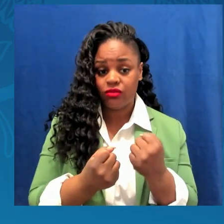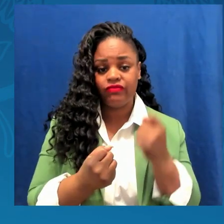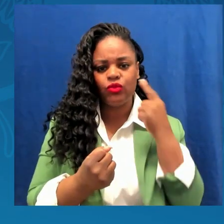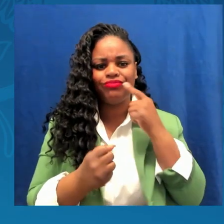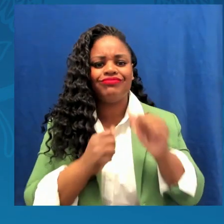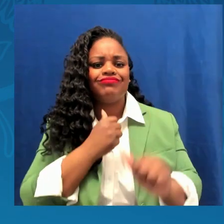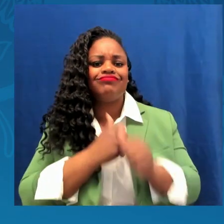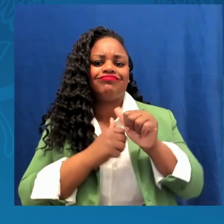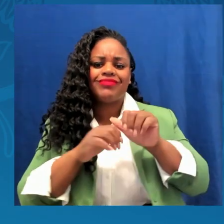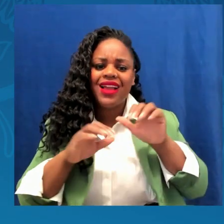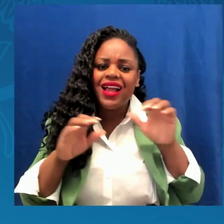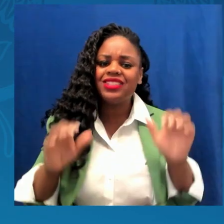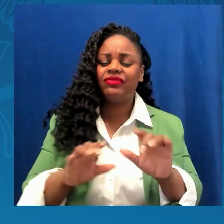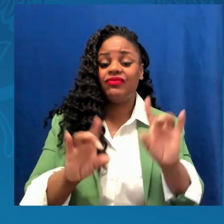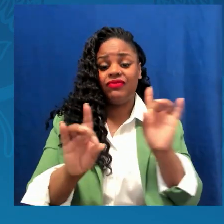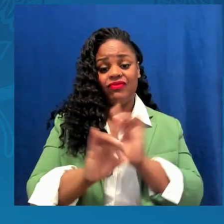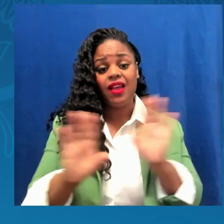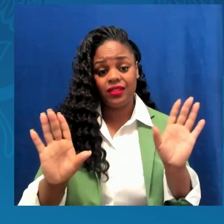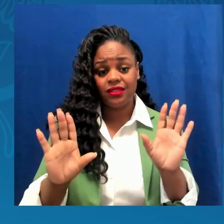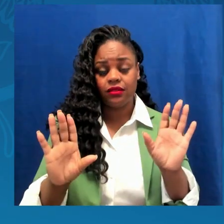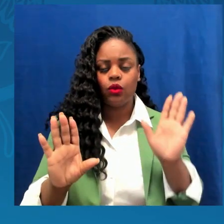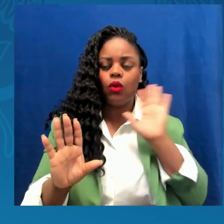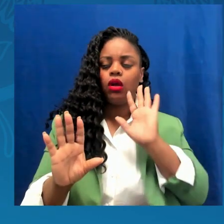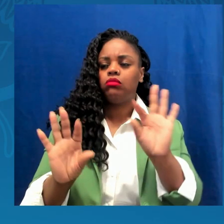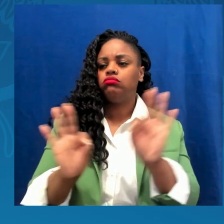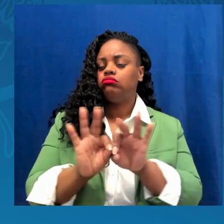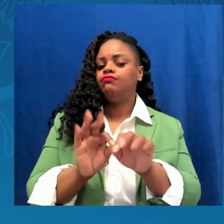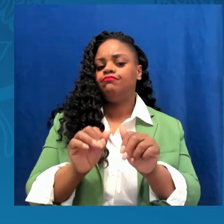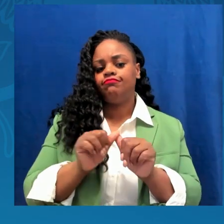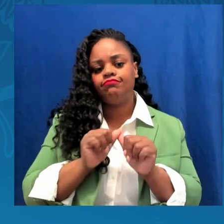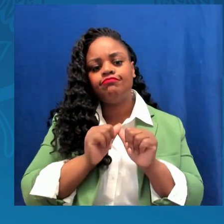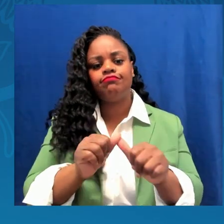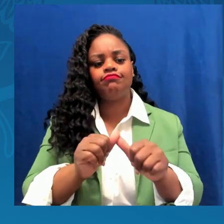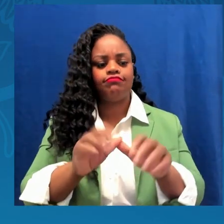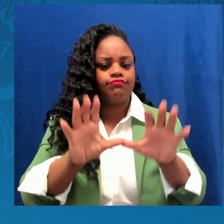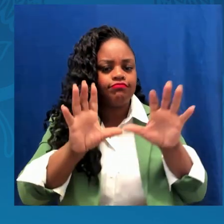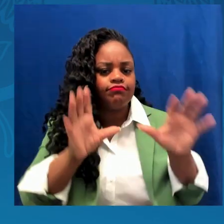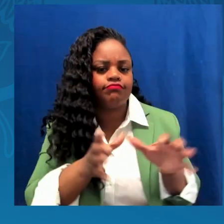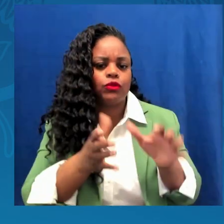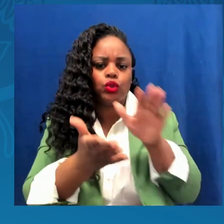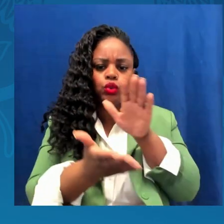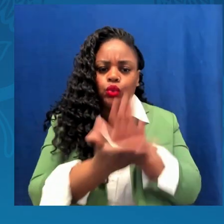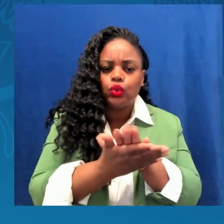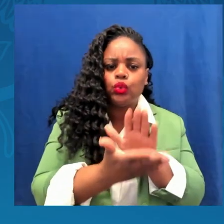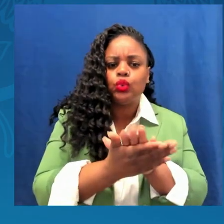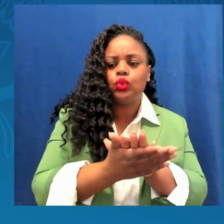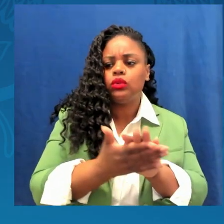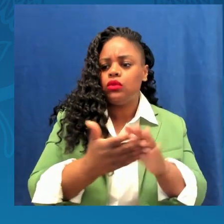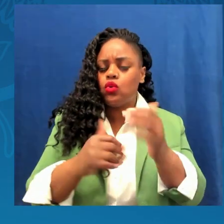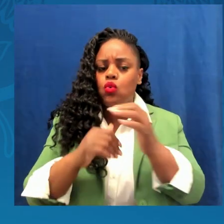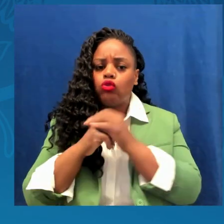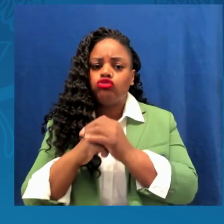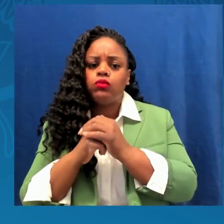And we will continue to work together with schools and houses of worship and all other impacted institutions